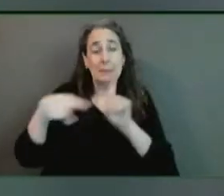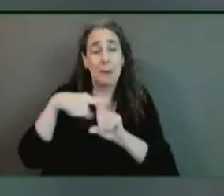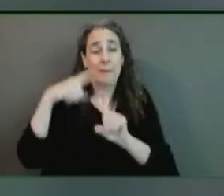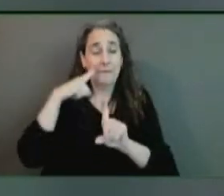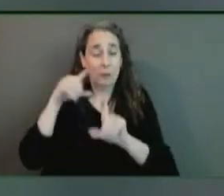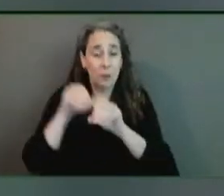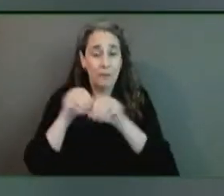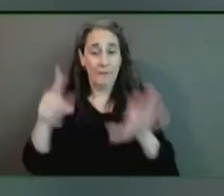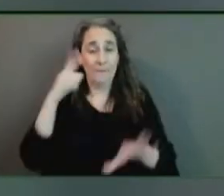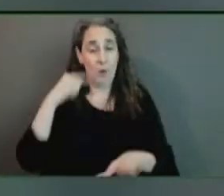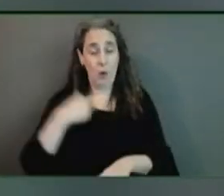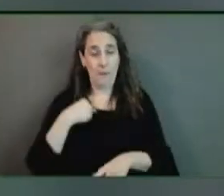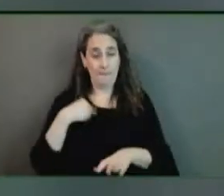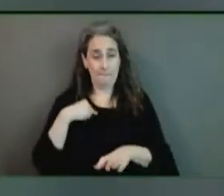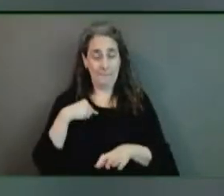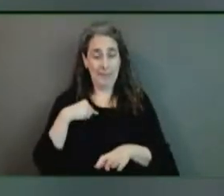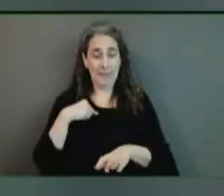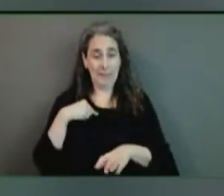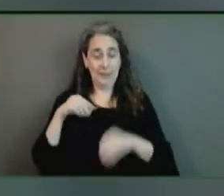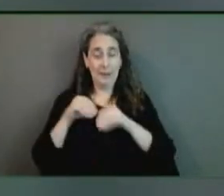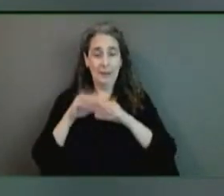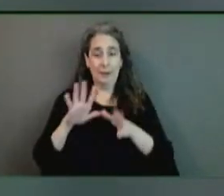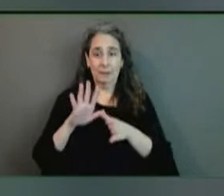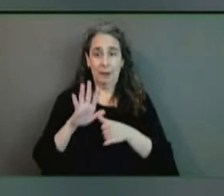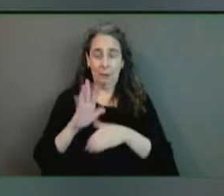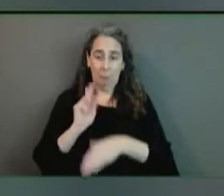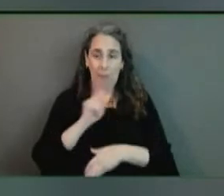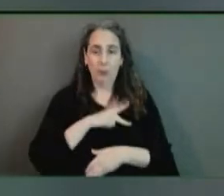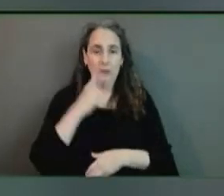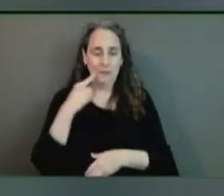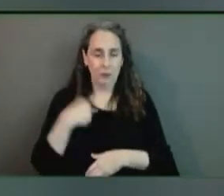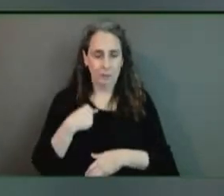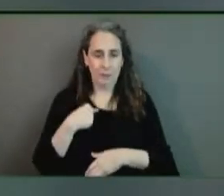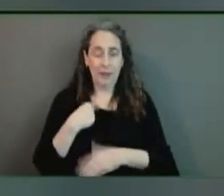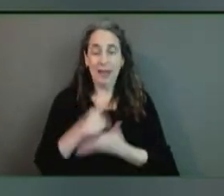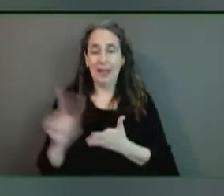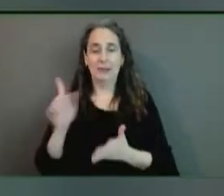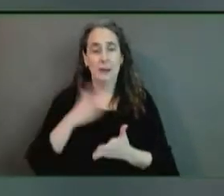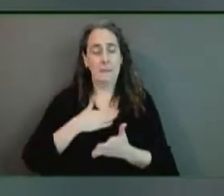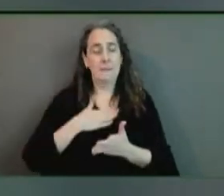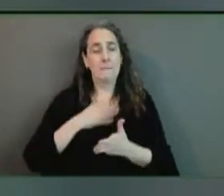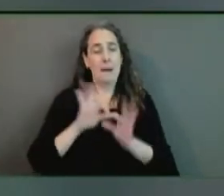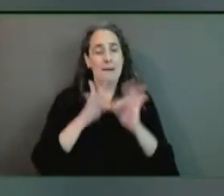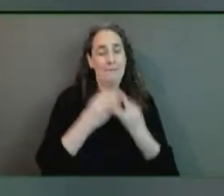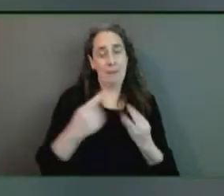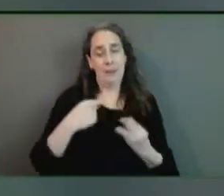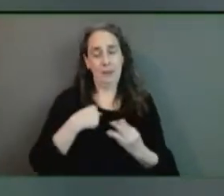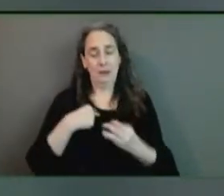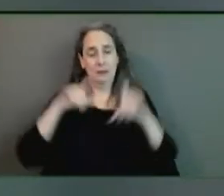to her friend or colleague tested positive for the virus. For me the pandemic that very